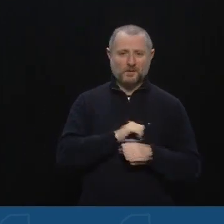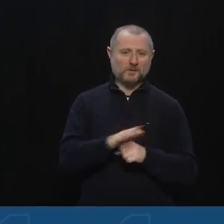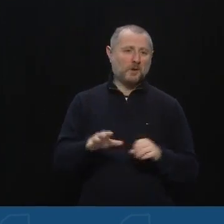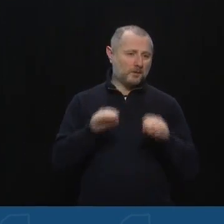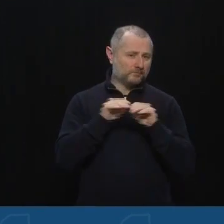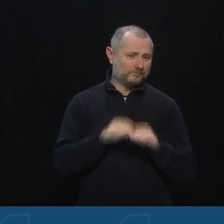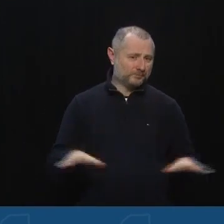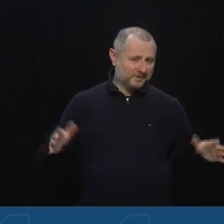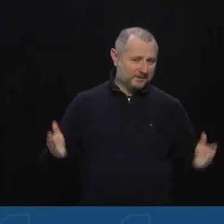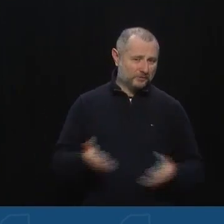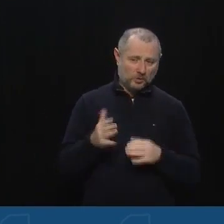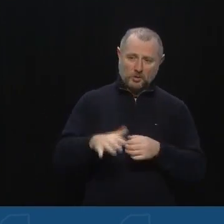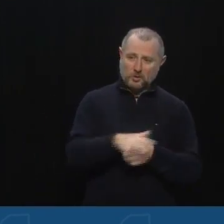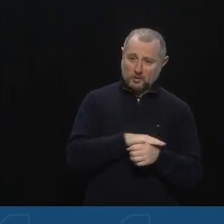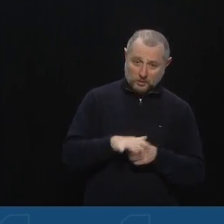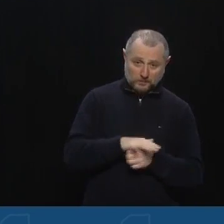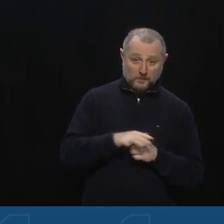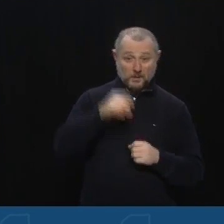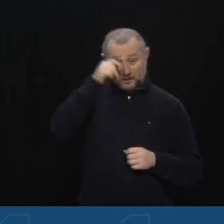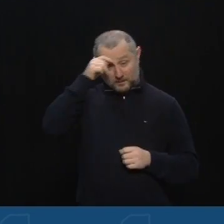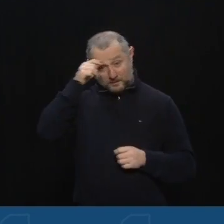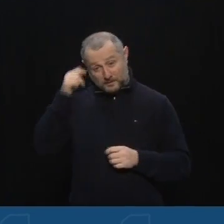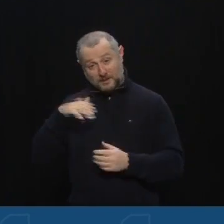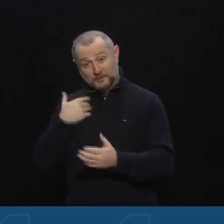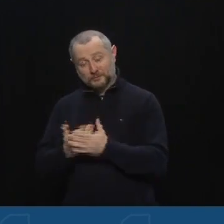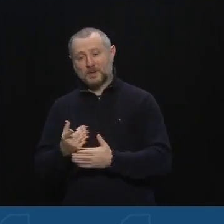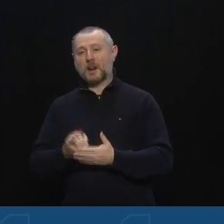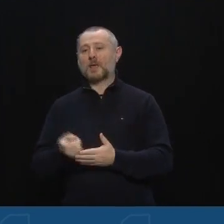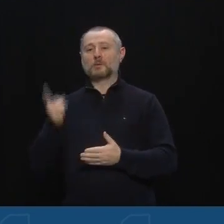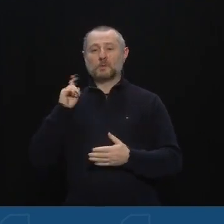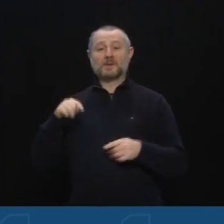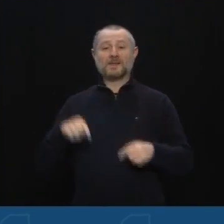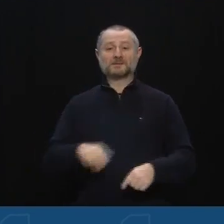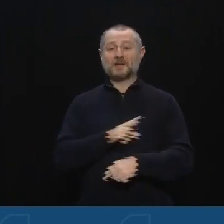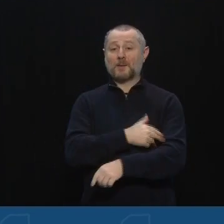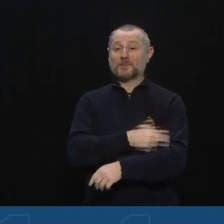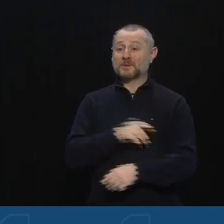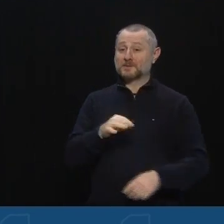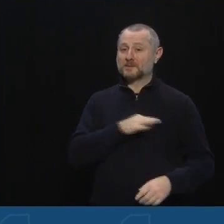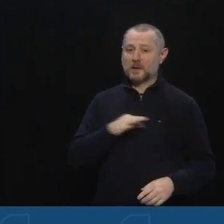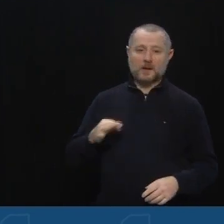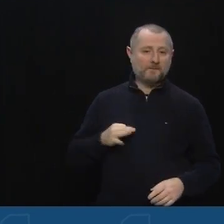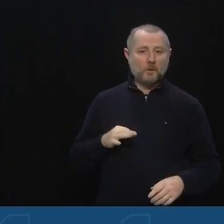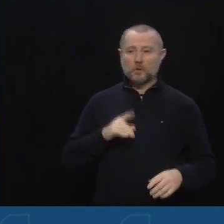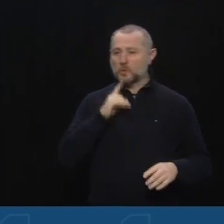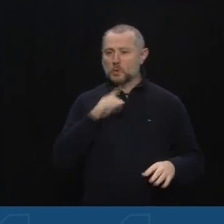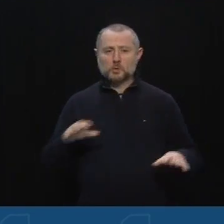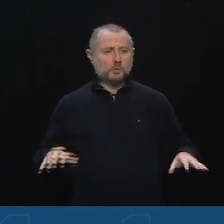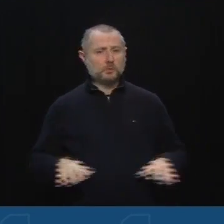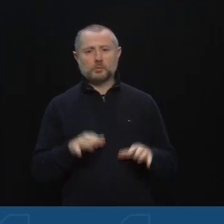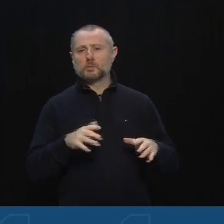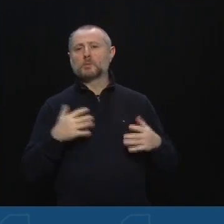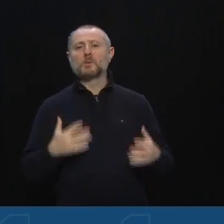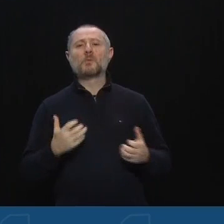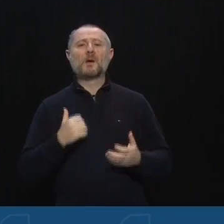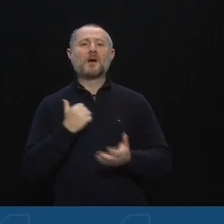NEW YORK AND IN RESPONSE TO THE LATEST SURGE IN CORONAVIRUS CASES THROUGHOUT THE BURROW.